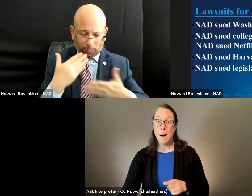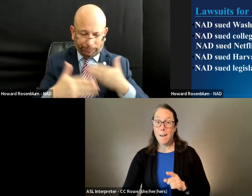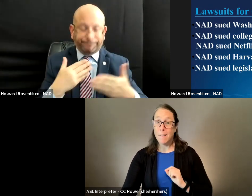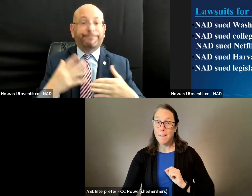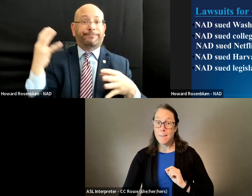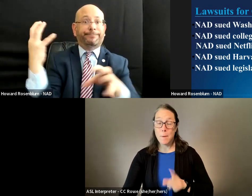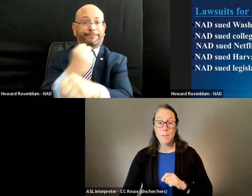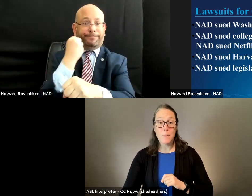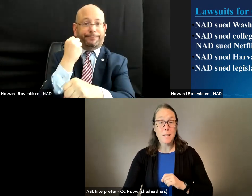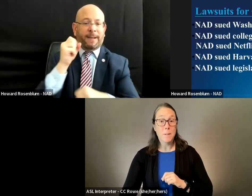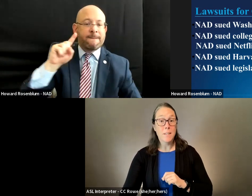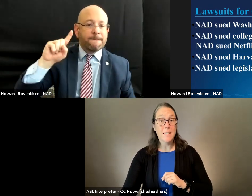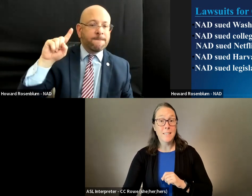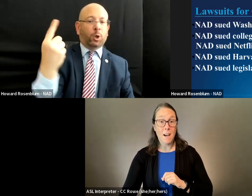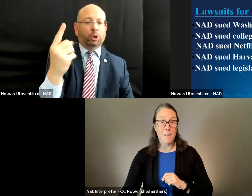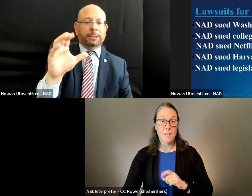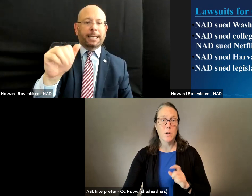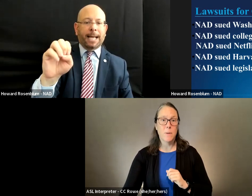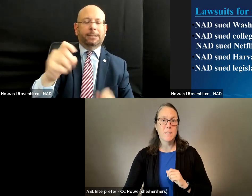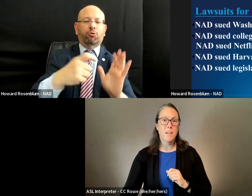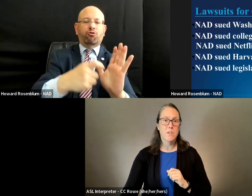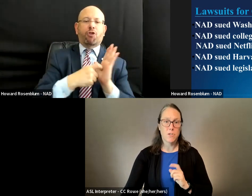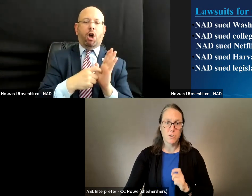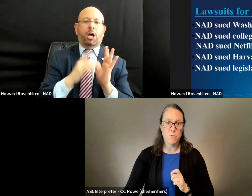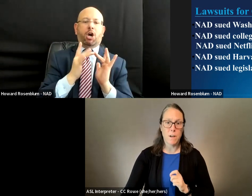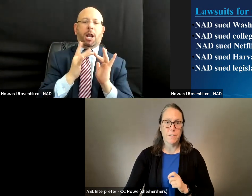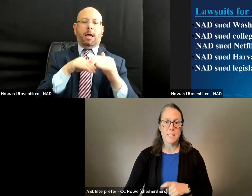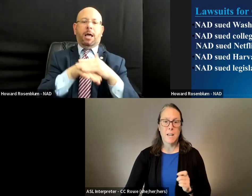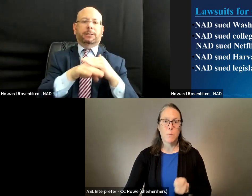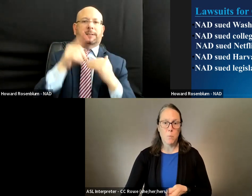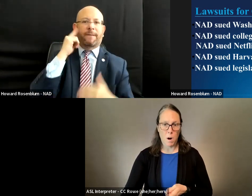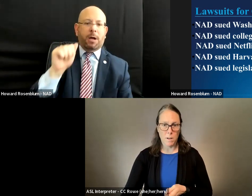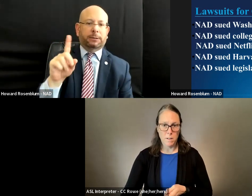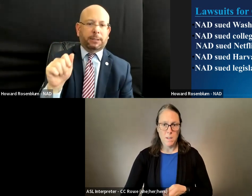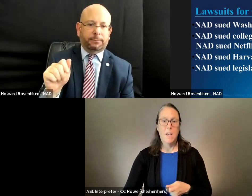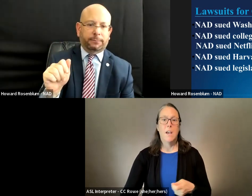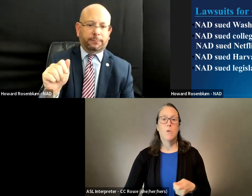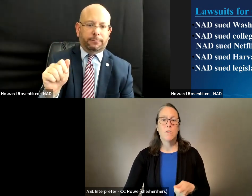division, but CVAA does not apply to what's happening on